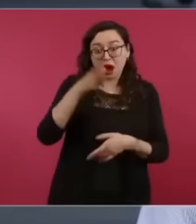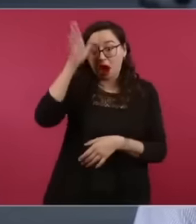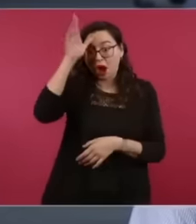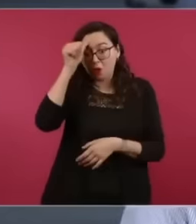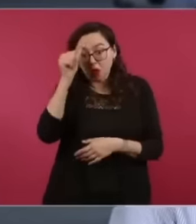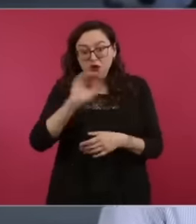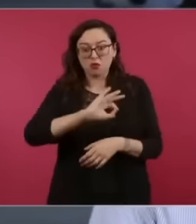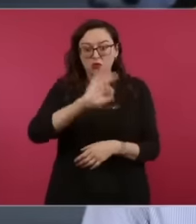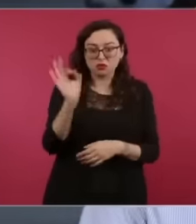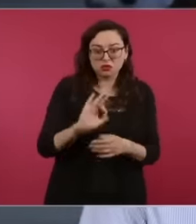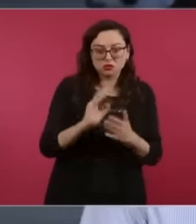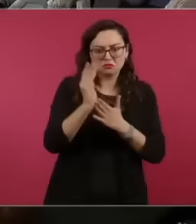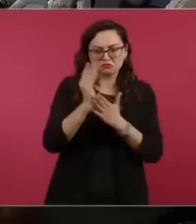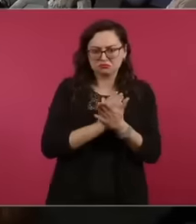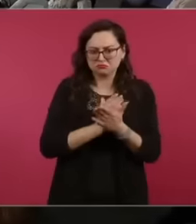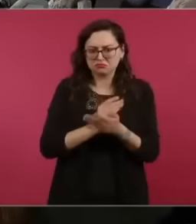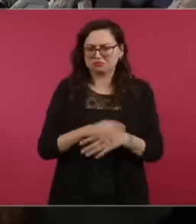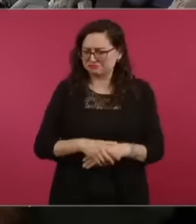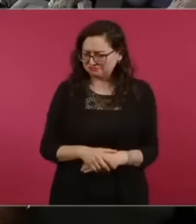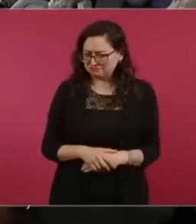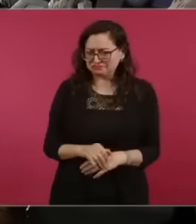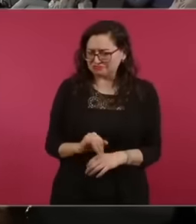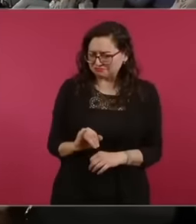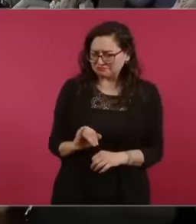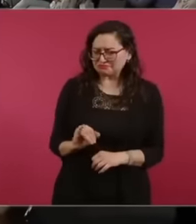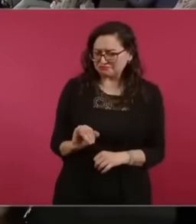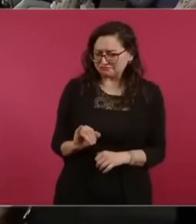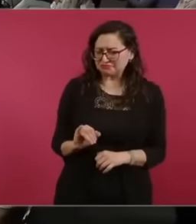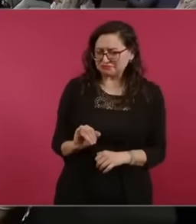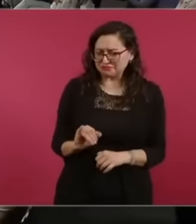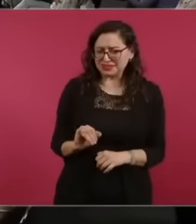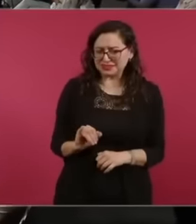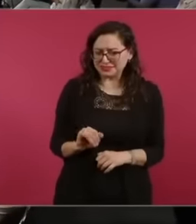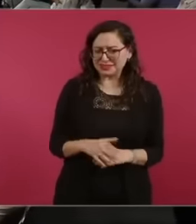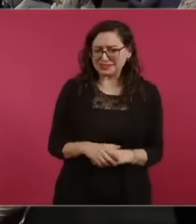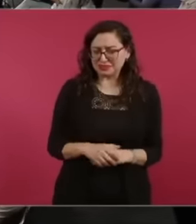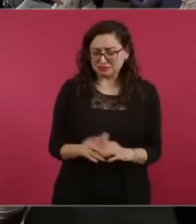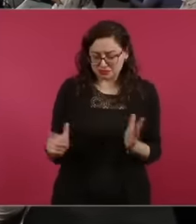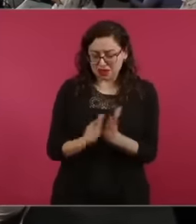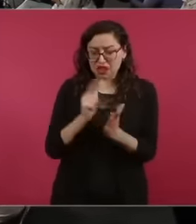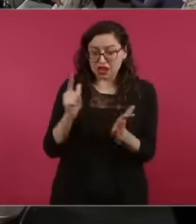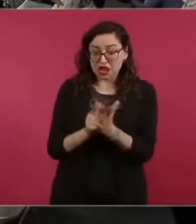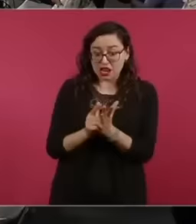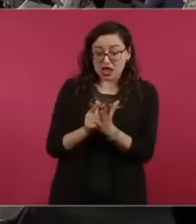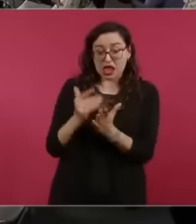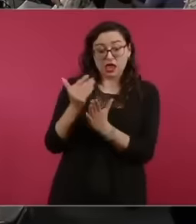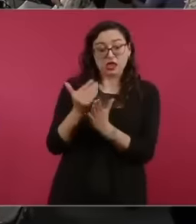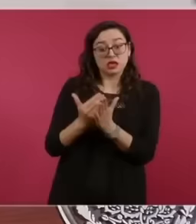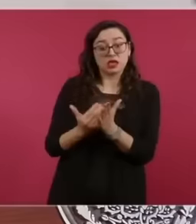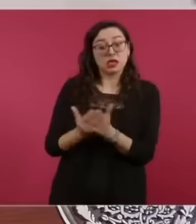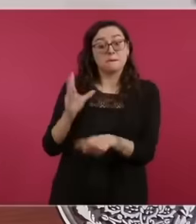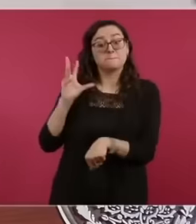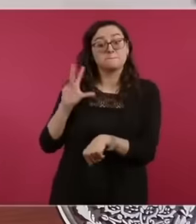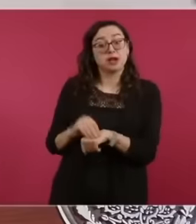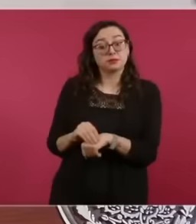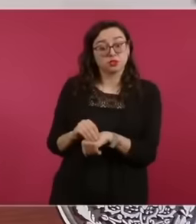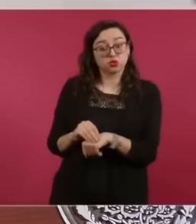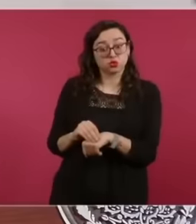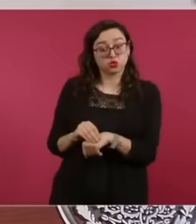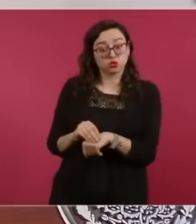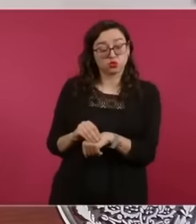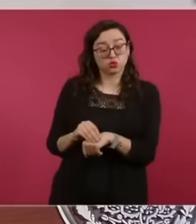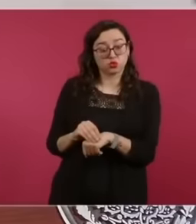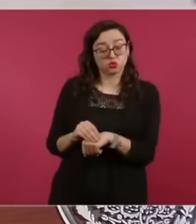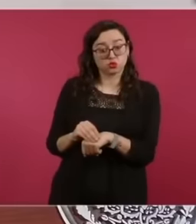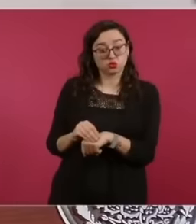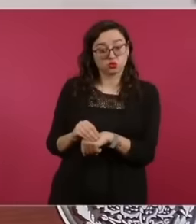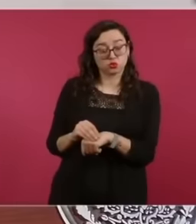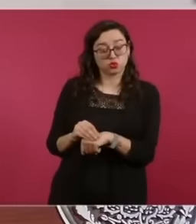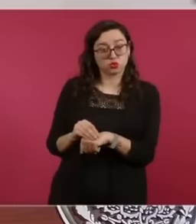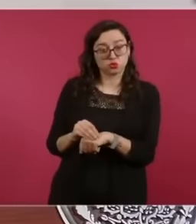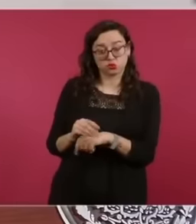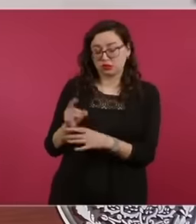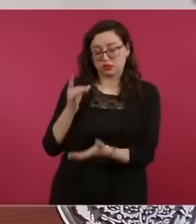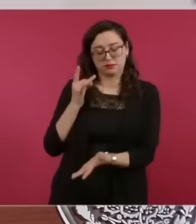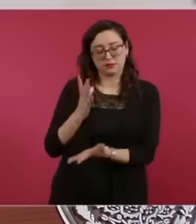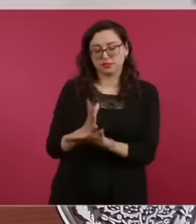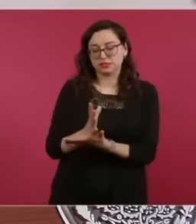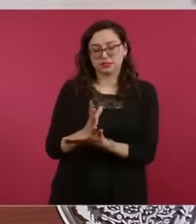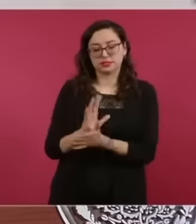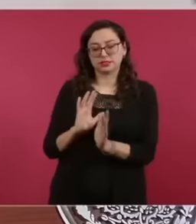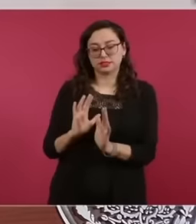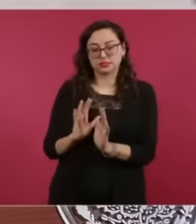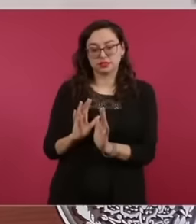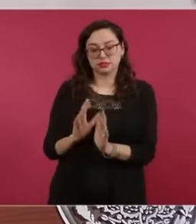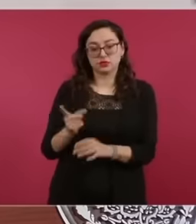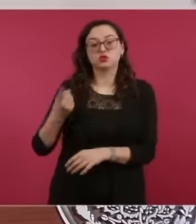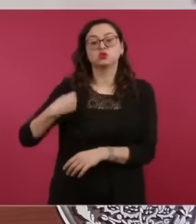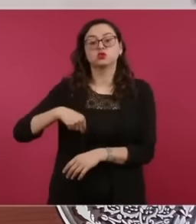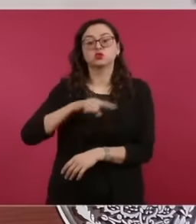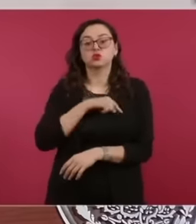President, yes, everything that the law allows us to do, as servants, we also have